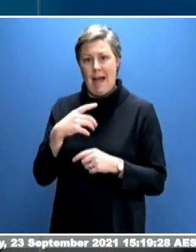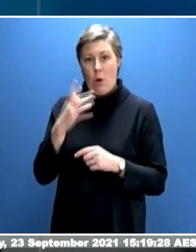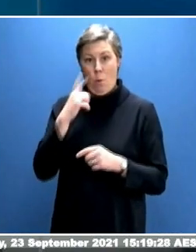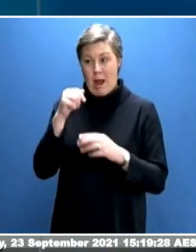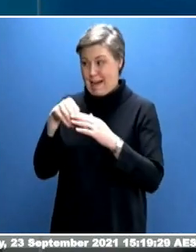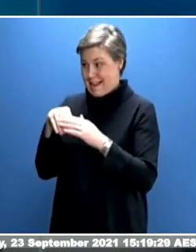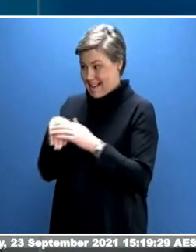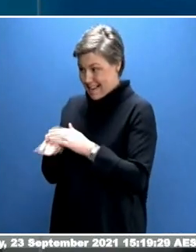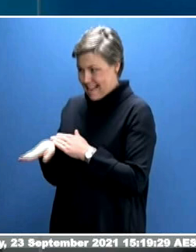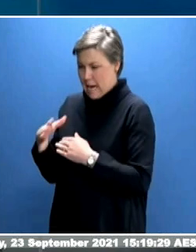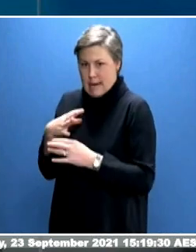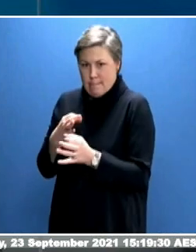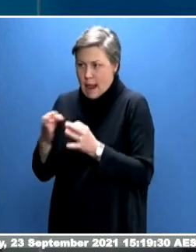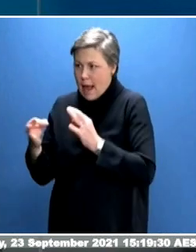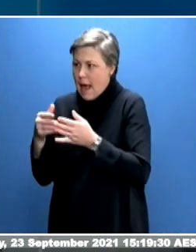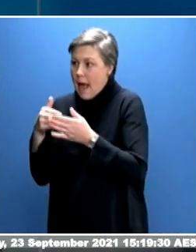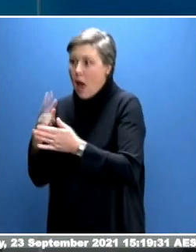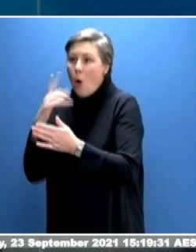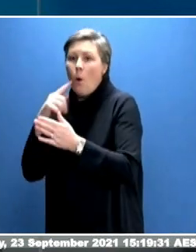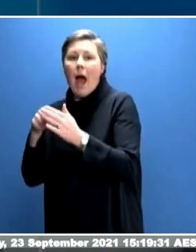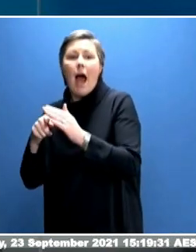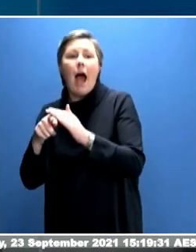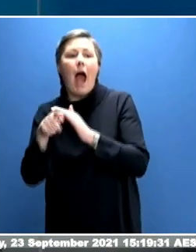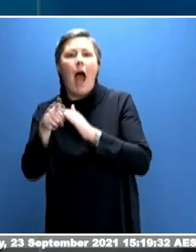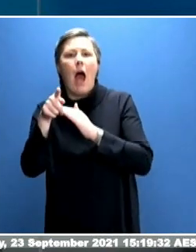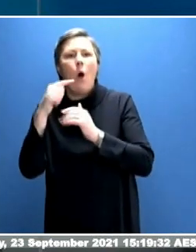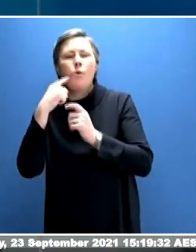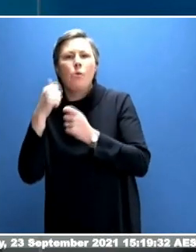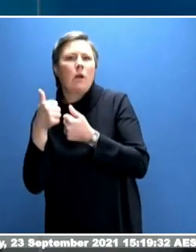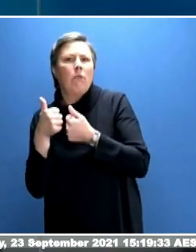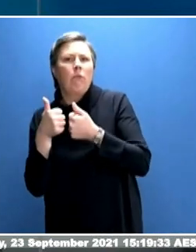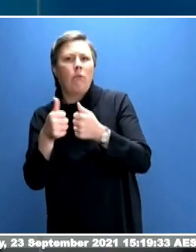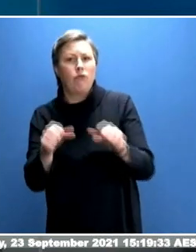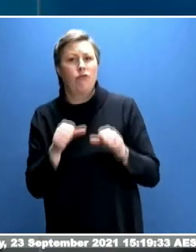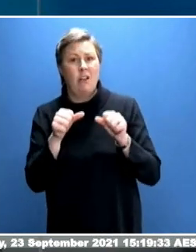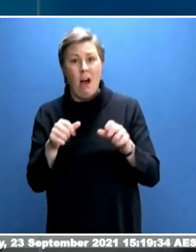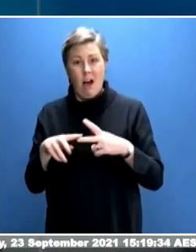The young person's not comfortable, ready or feeling confident enough and